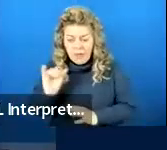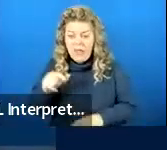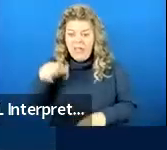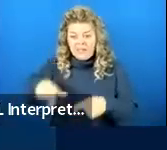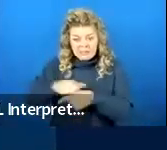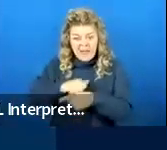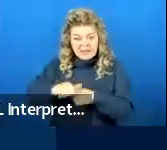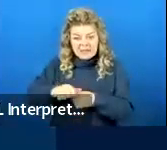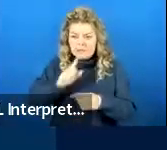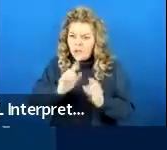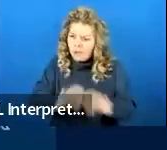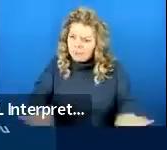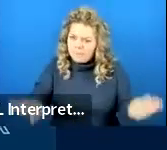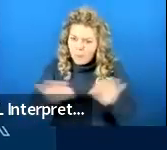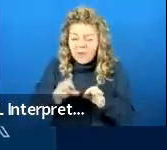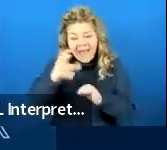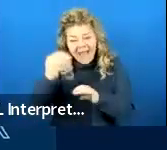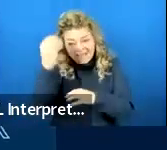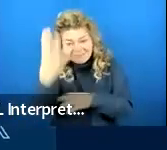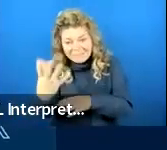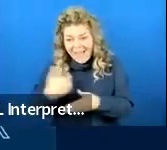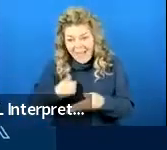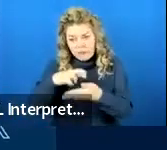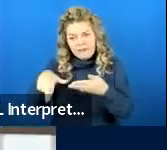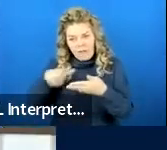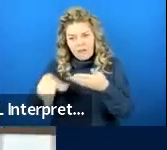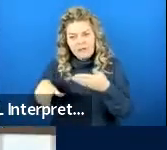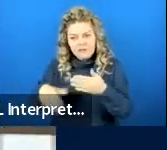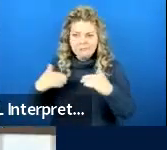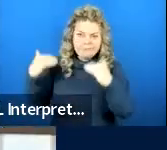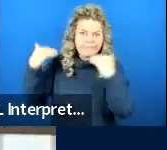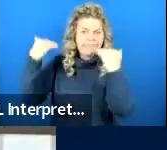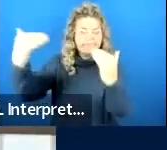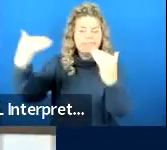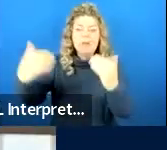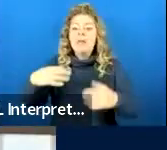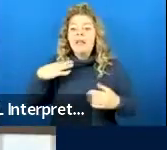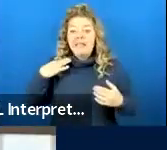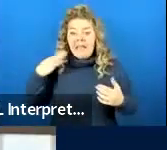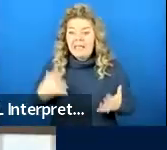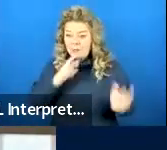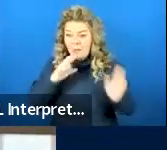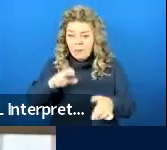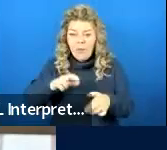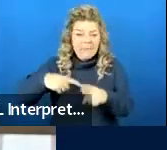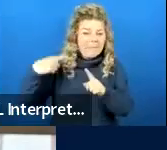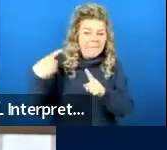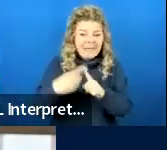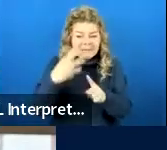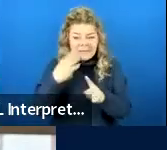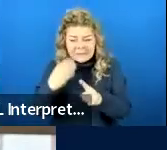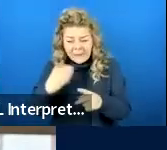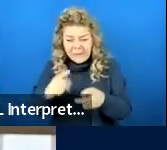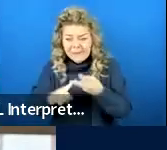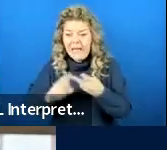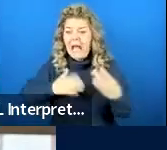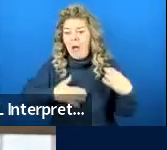and they produce results. Candidates have reported a more positive experience. The diversity of our applicant pools has increased.